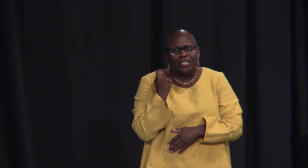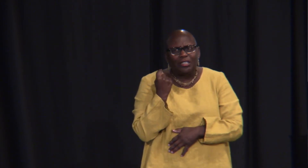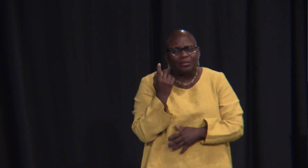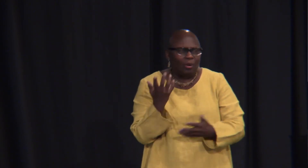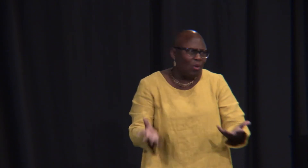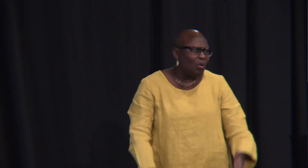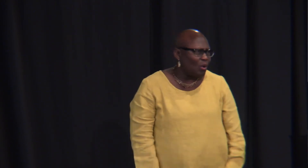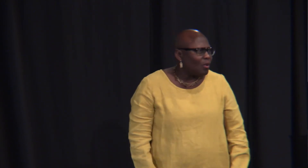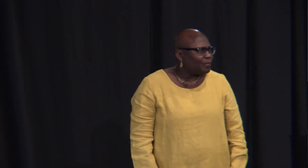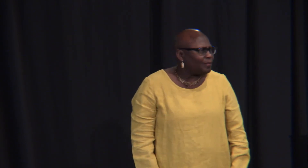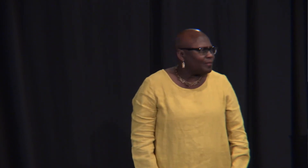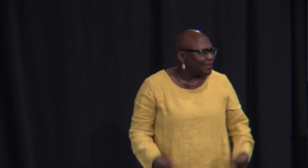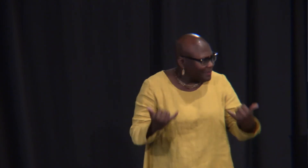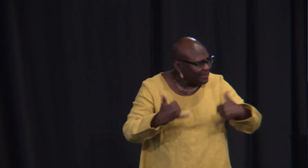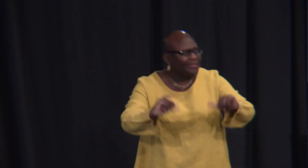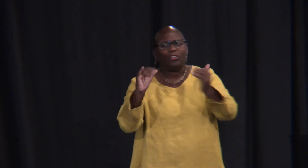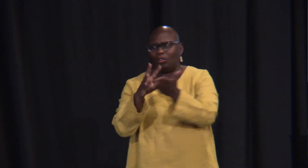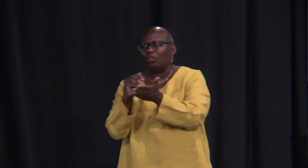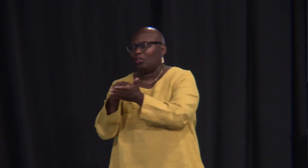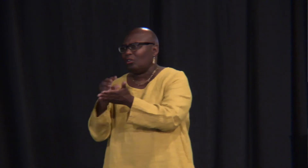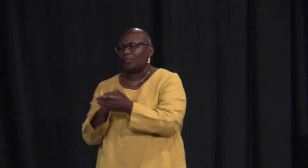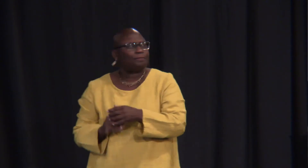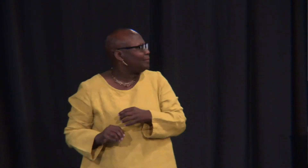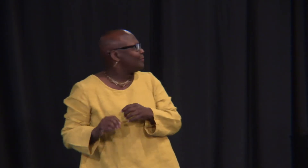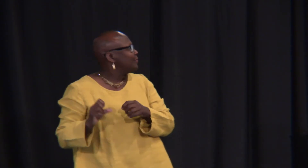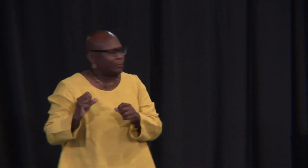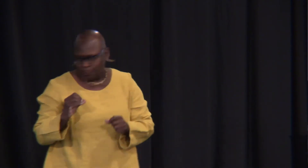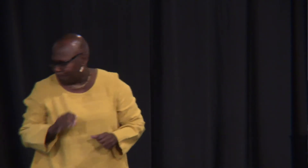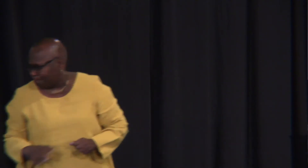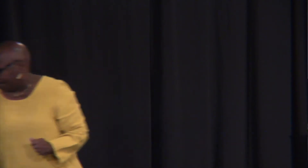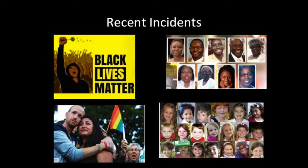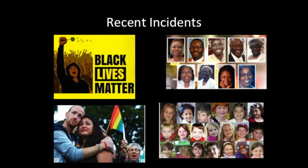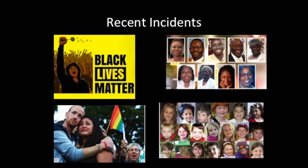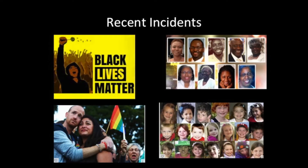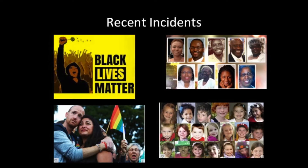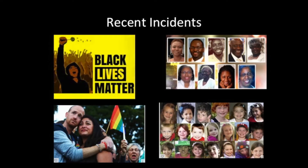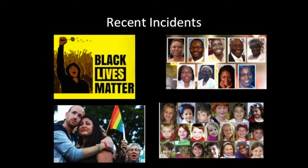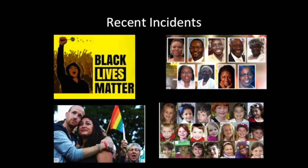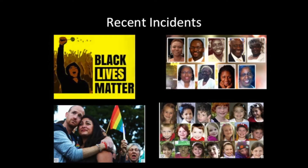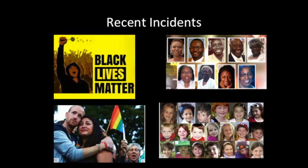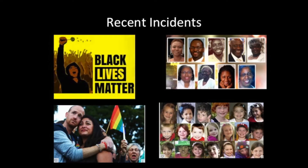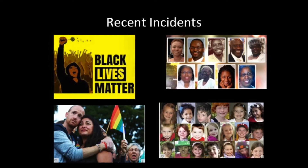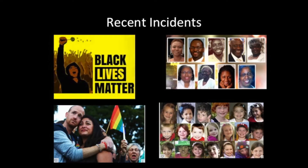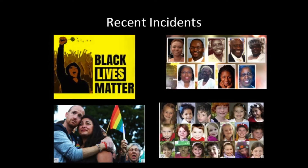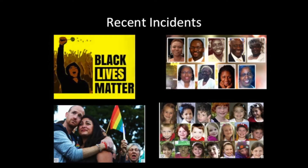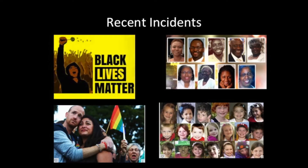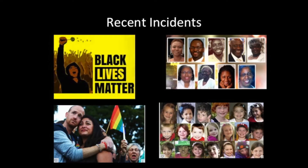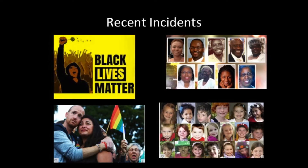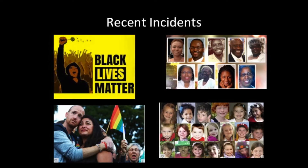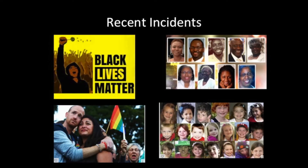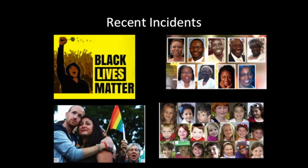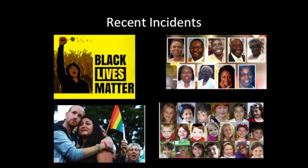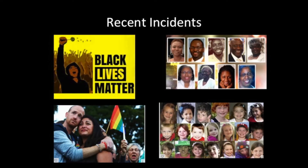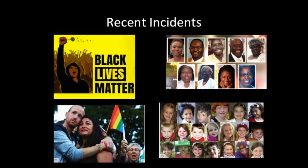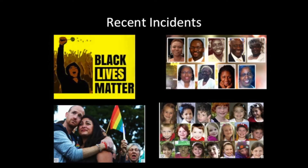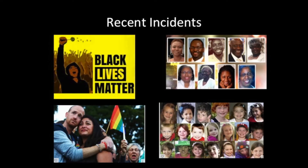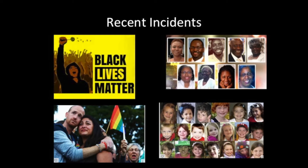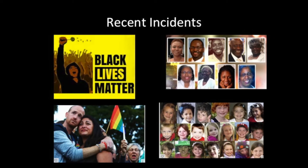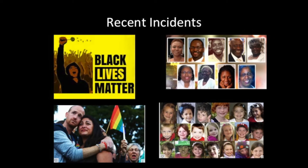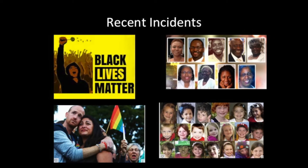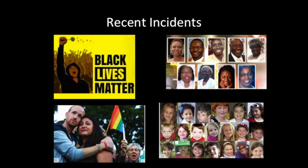The conversation with Amy happened less than a year ago and I learned so much...so much